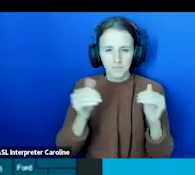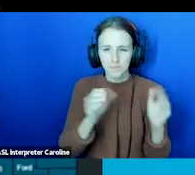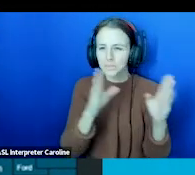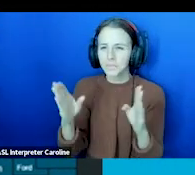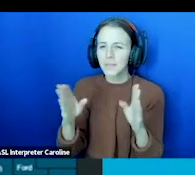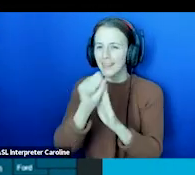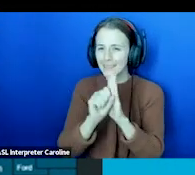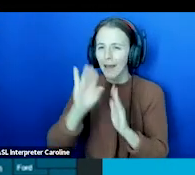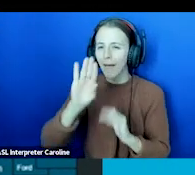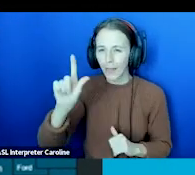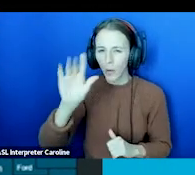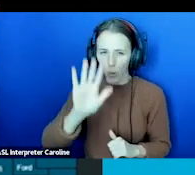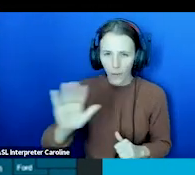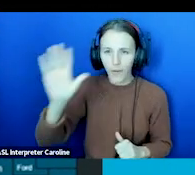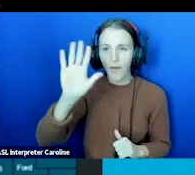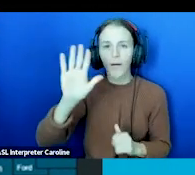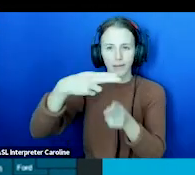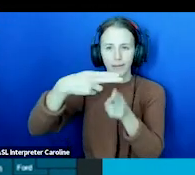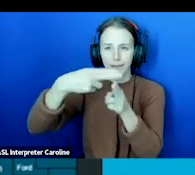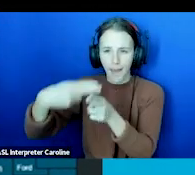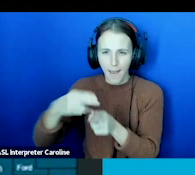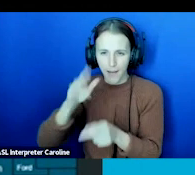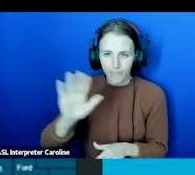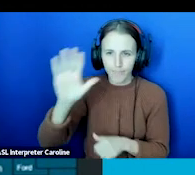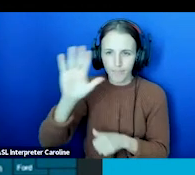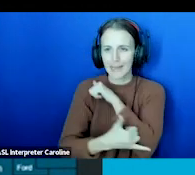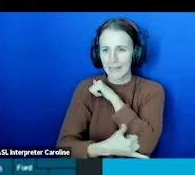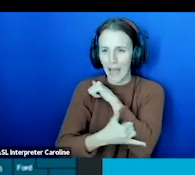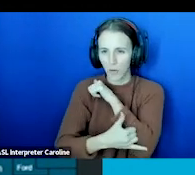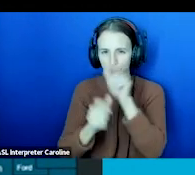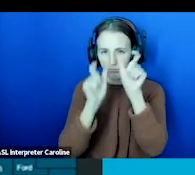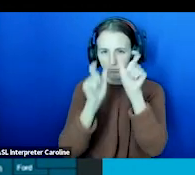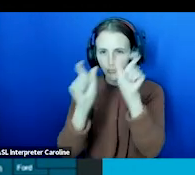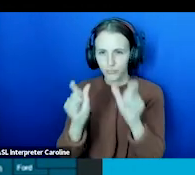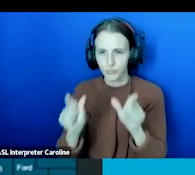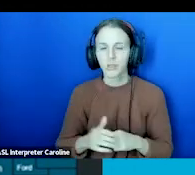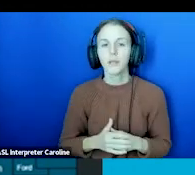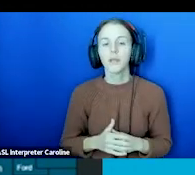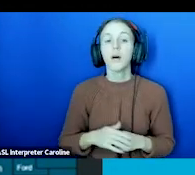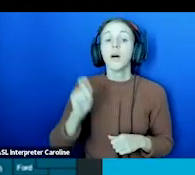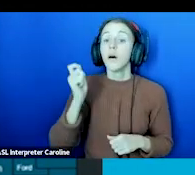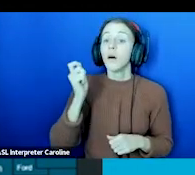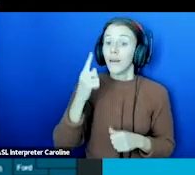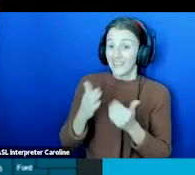THE ISSUES THAT ARE EFFECTING THE DISABILITY COMMUNITY. >> THERE IS THE STATE OF ILLINOIS AND